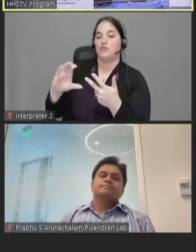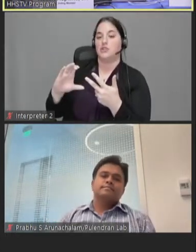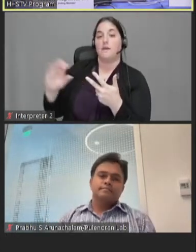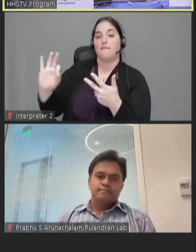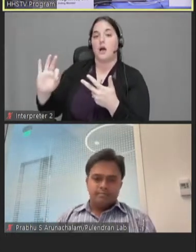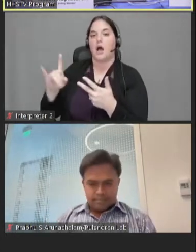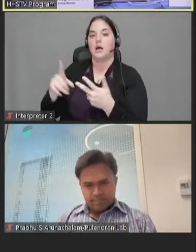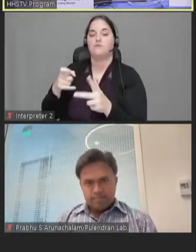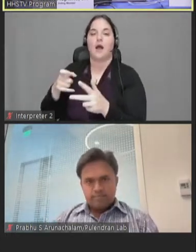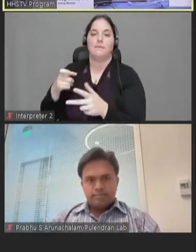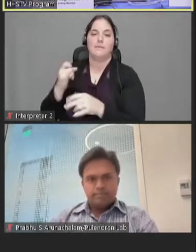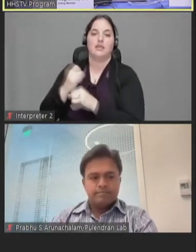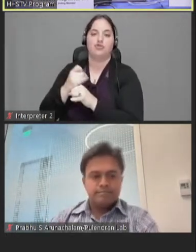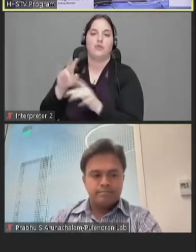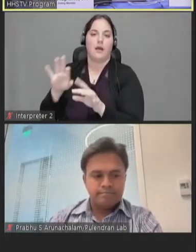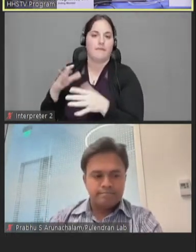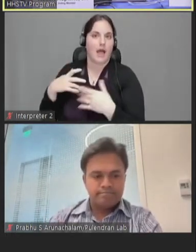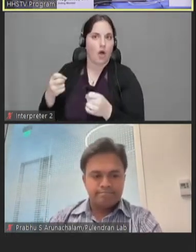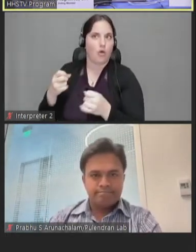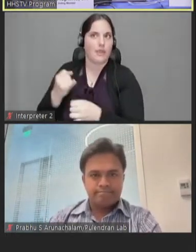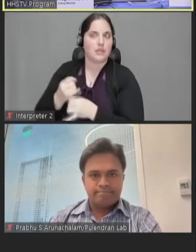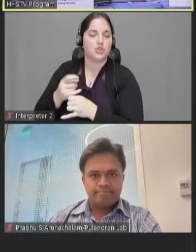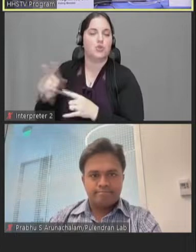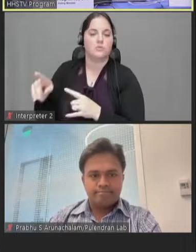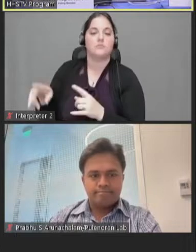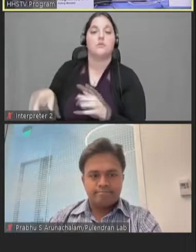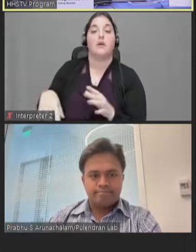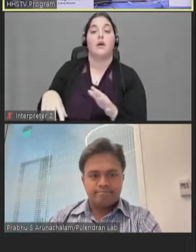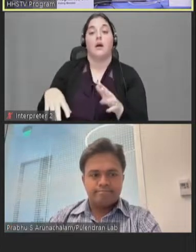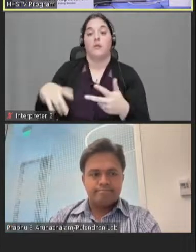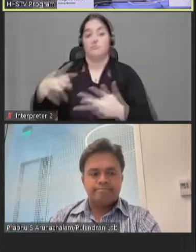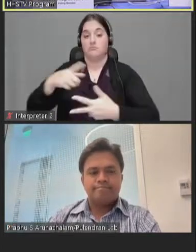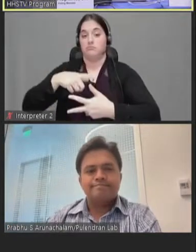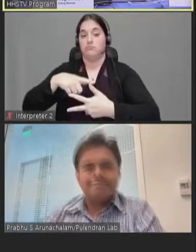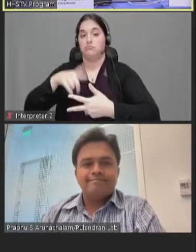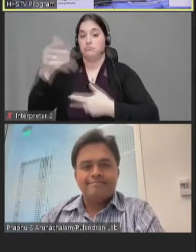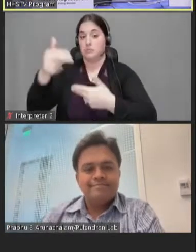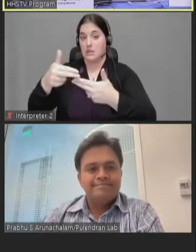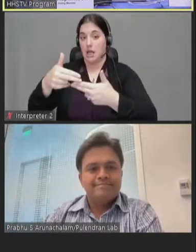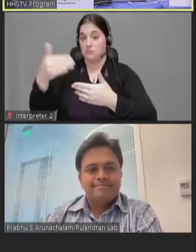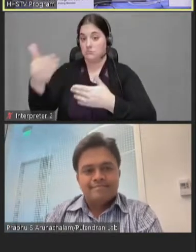Dr. Arunachalam, your slides are up. I see you on Zoom; you have the floor.